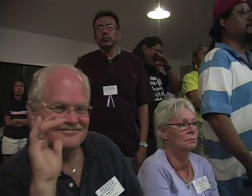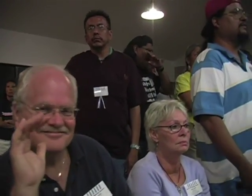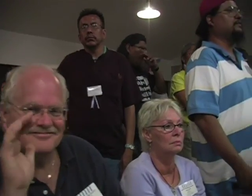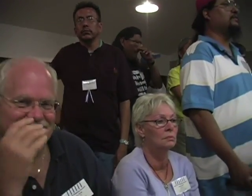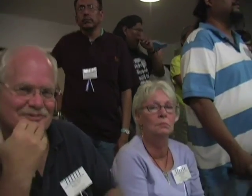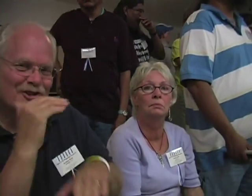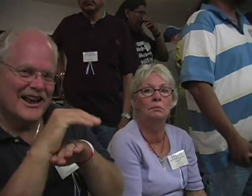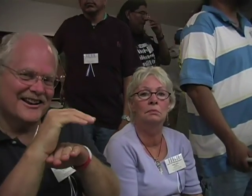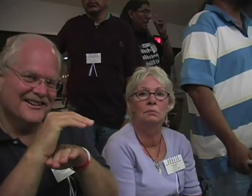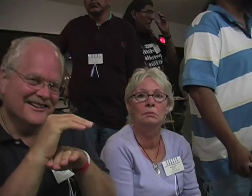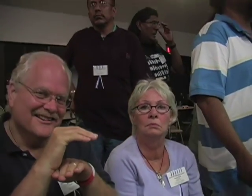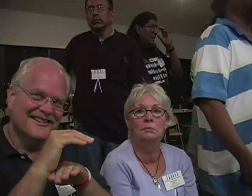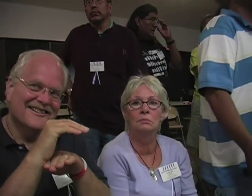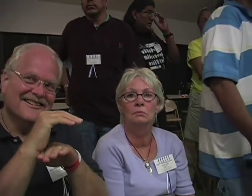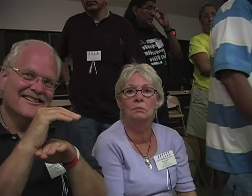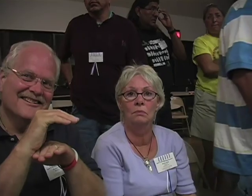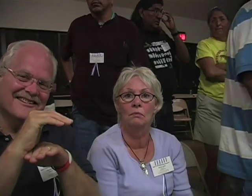Good Night.